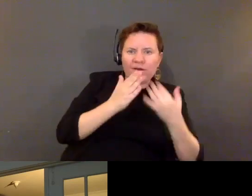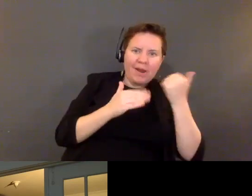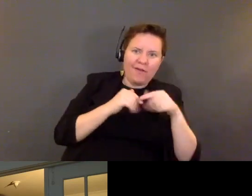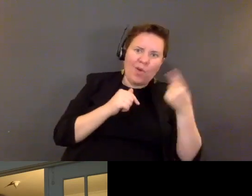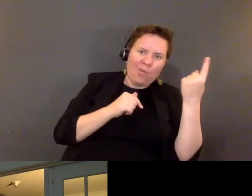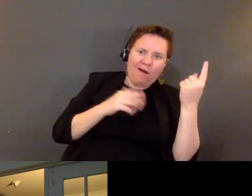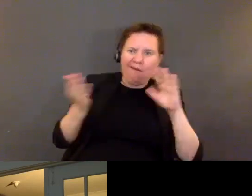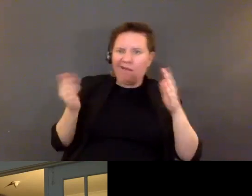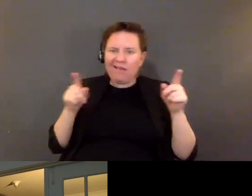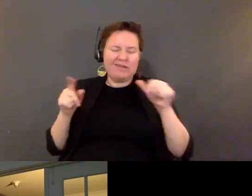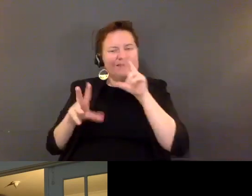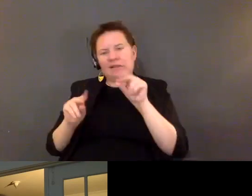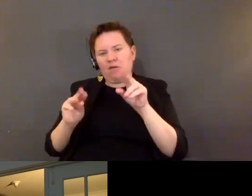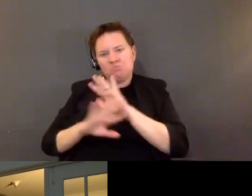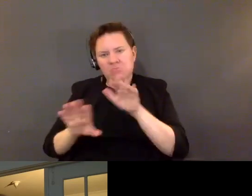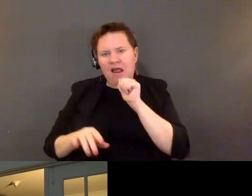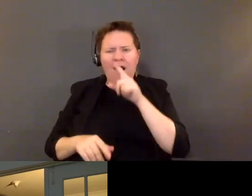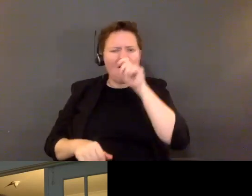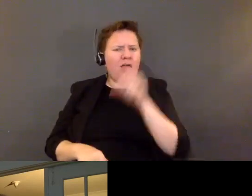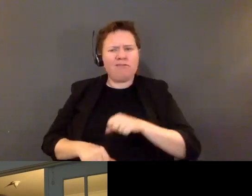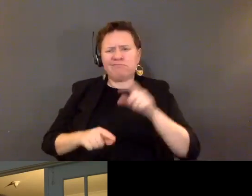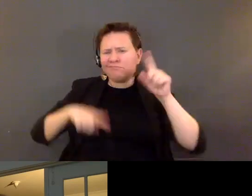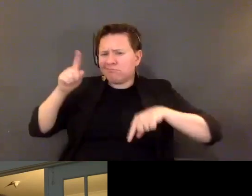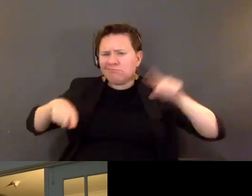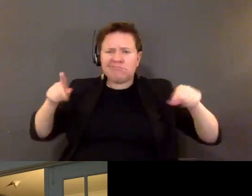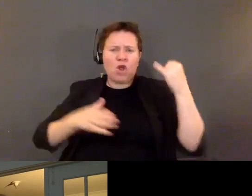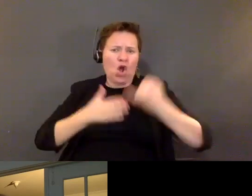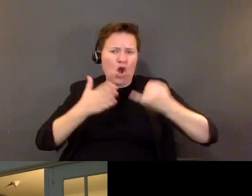i love a lot of different kinds of art but this is where i find my meaning